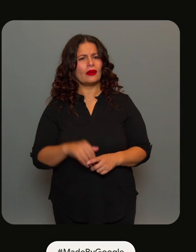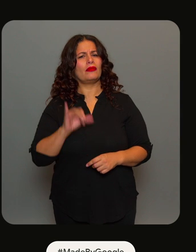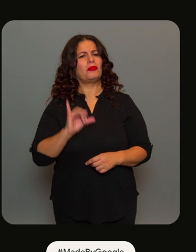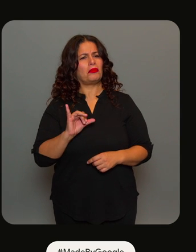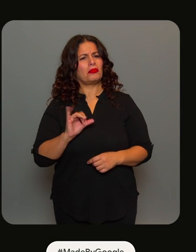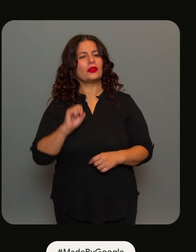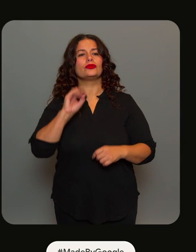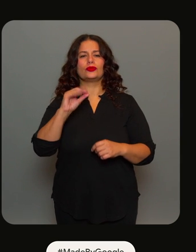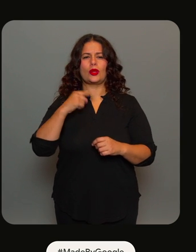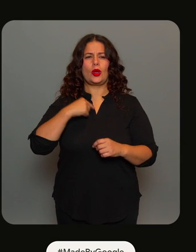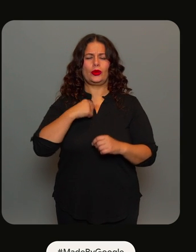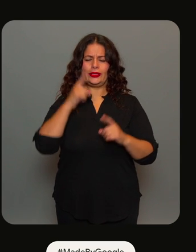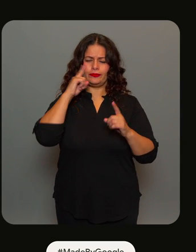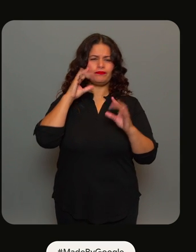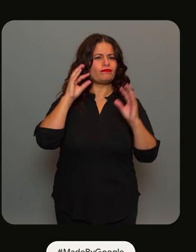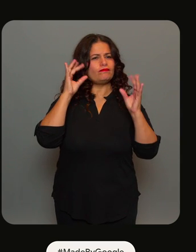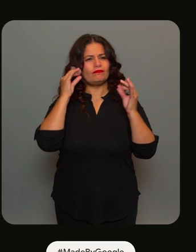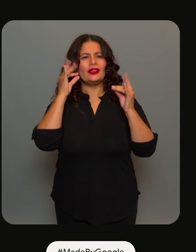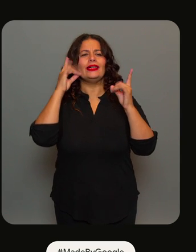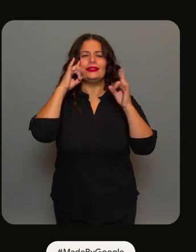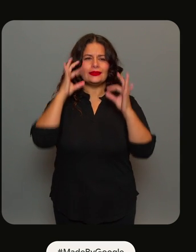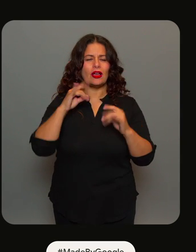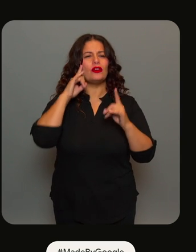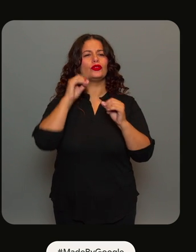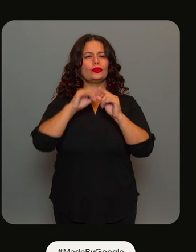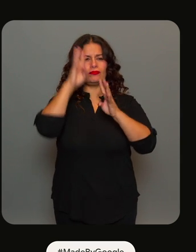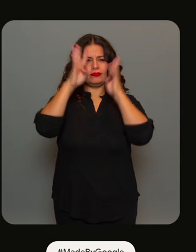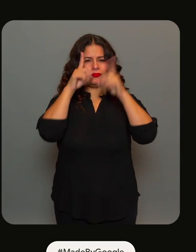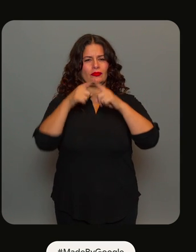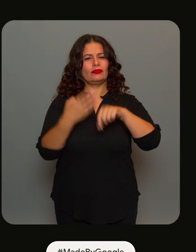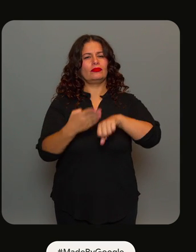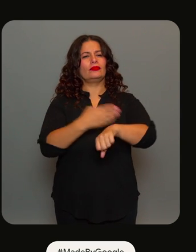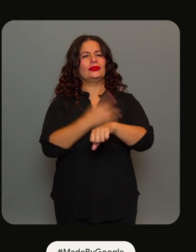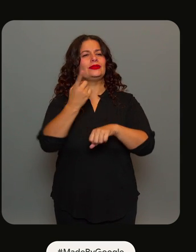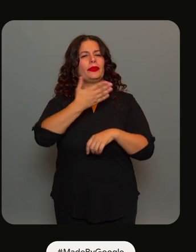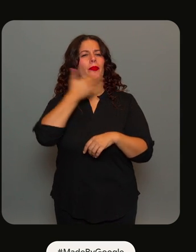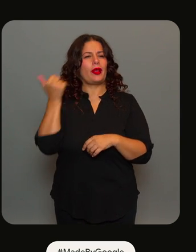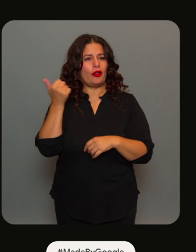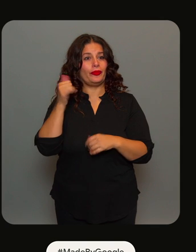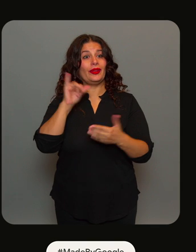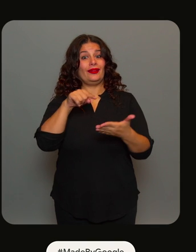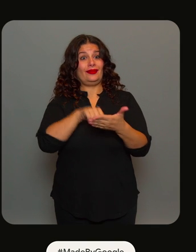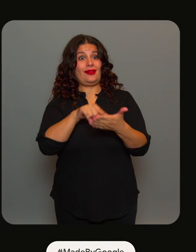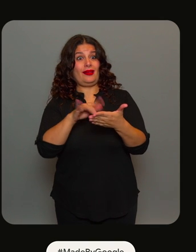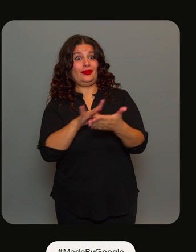So we set out to build something better. With Pixel Tablet, we're taking everything we've learned from